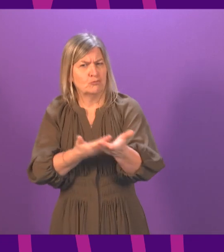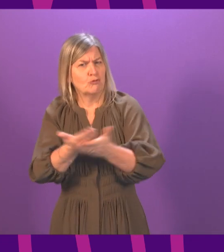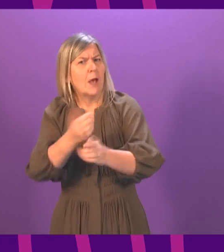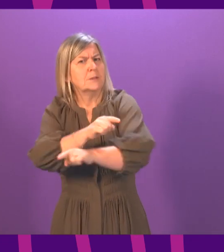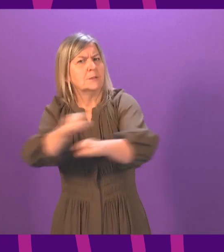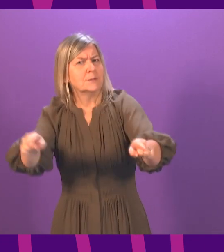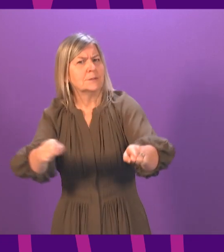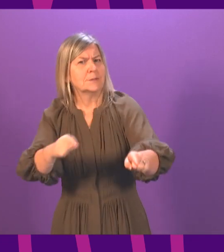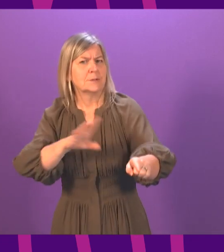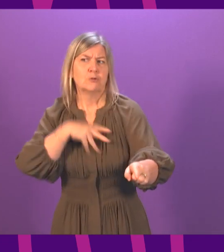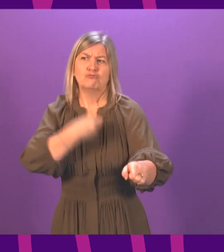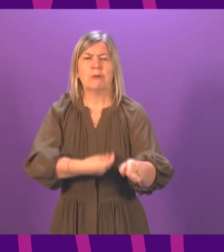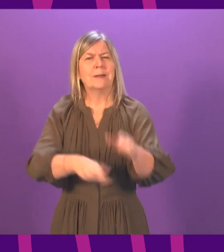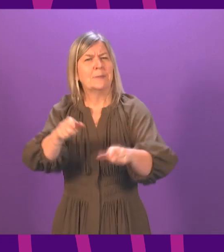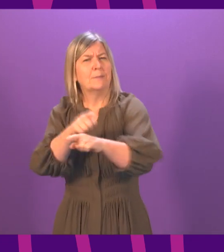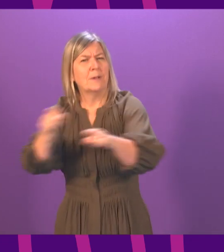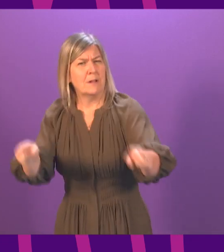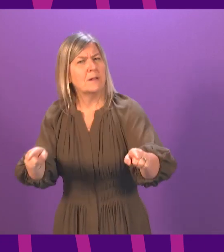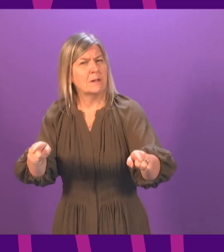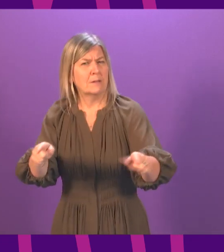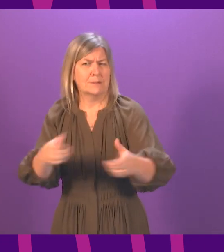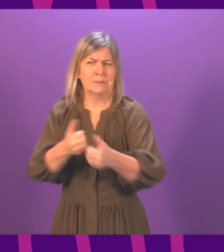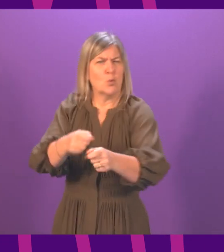I do not think that anybody in the chamber, whether in relation to their organisations or